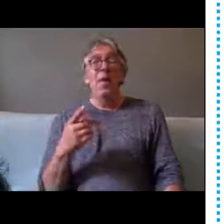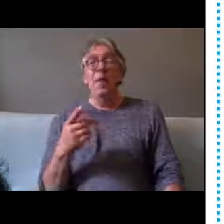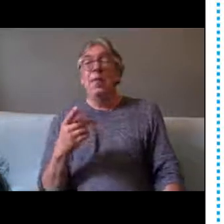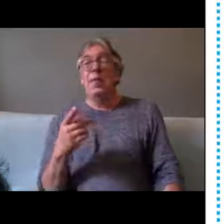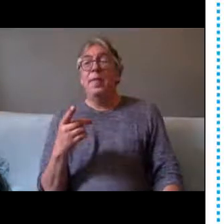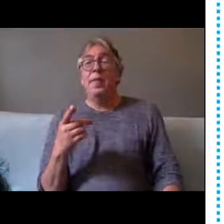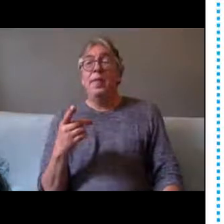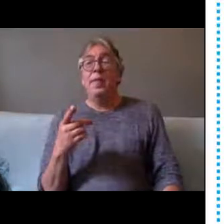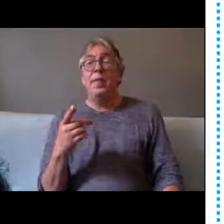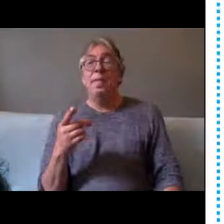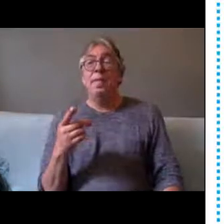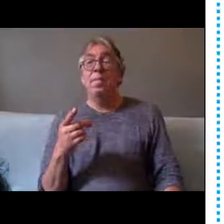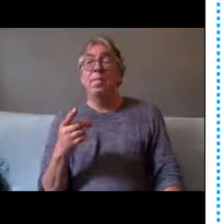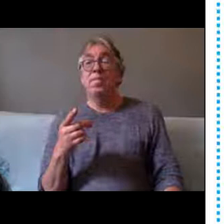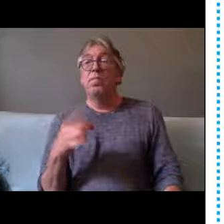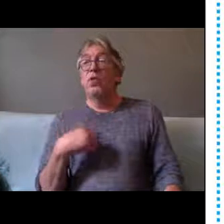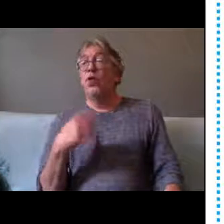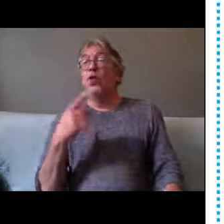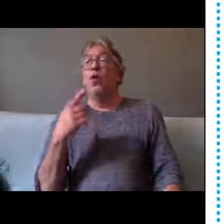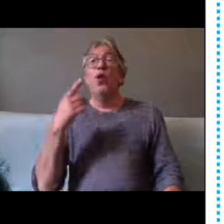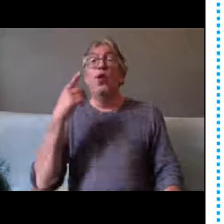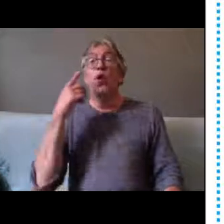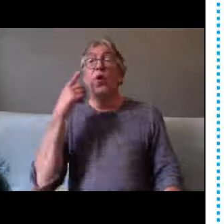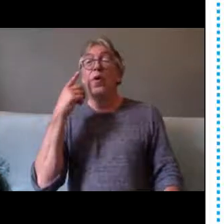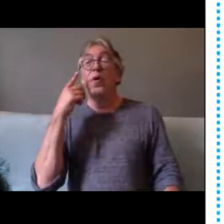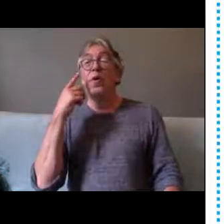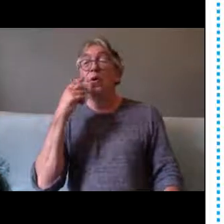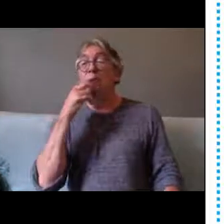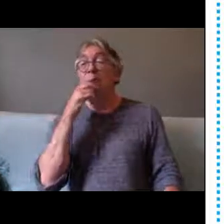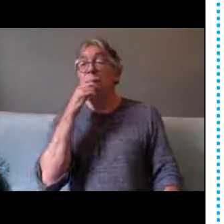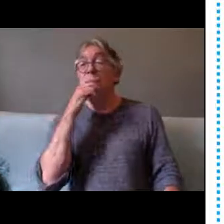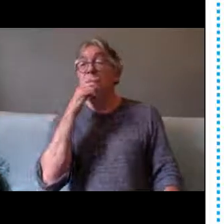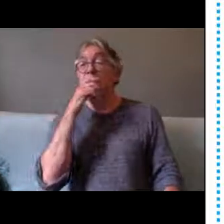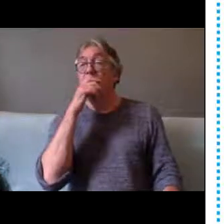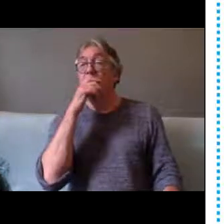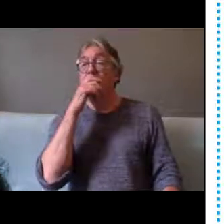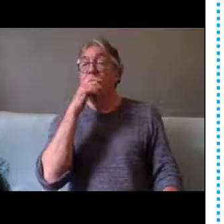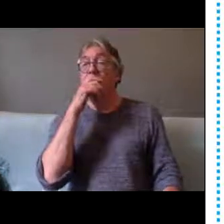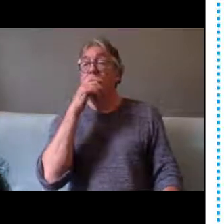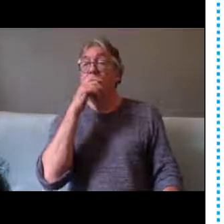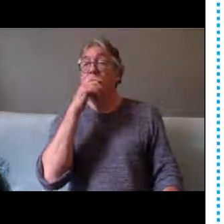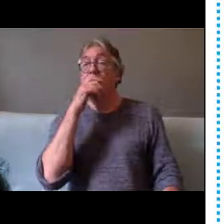So, normally it hires persons with disabilities within the programme.